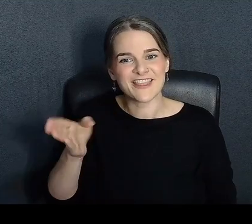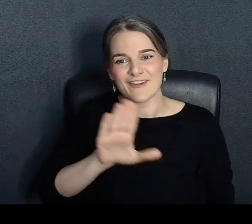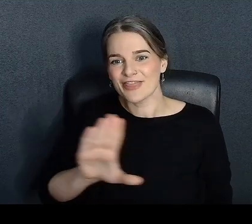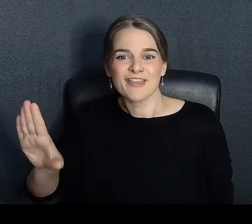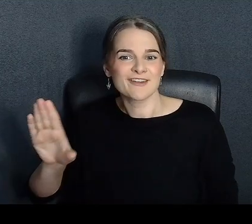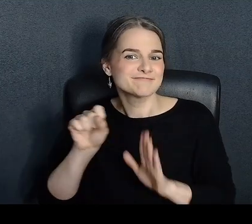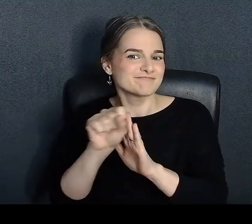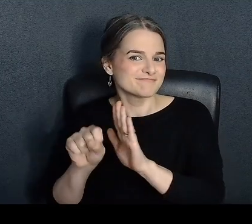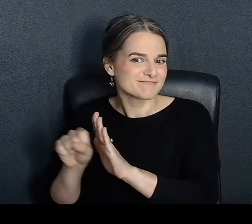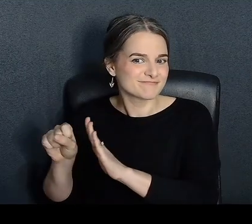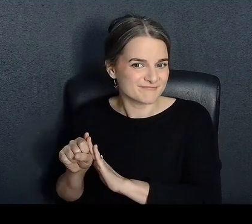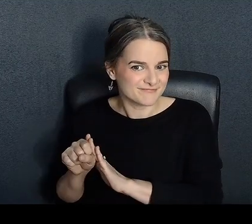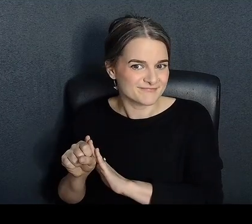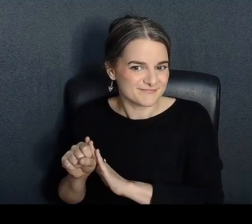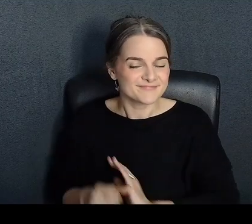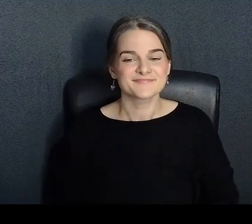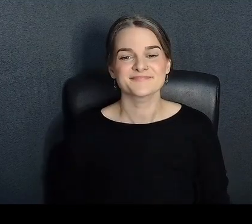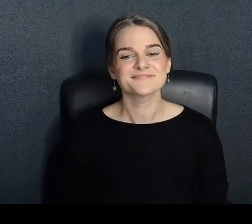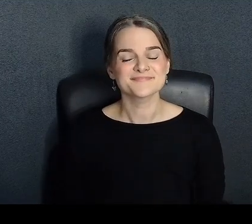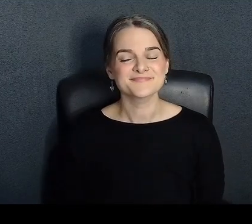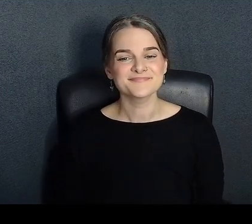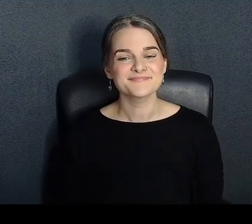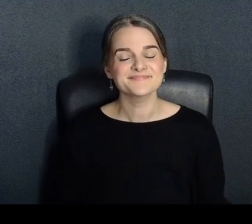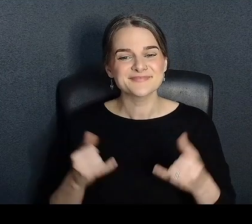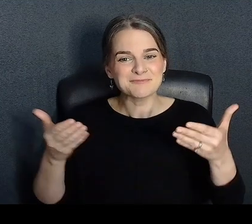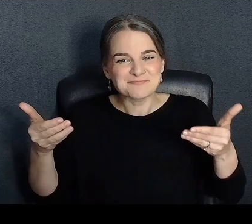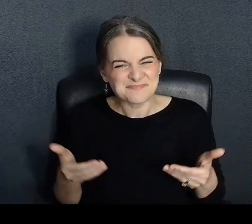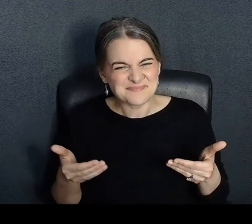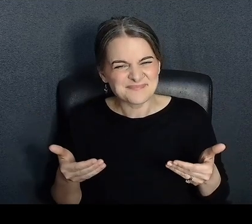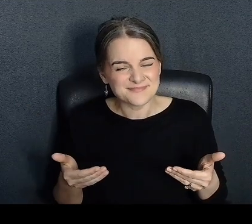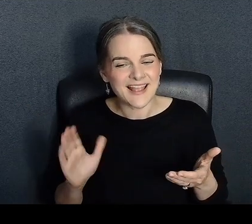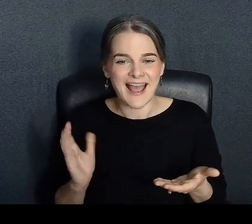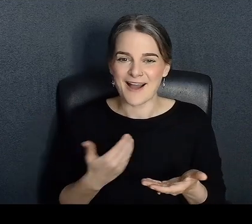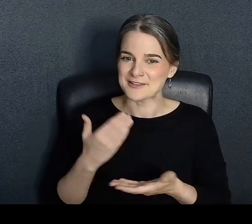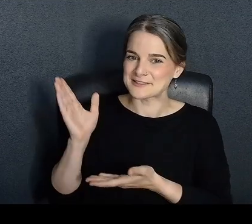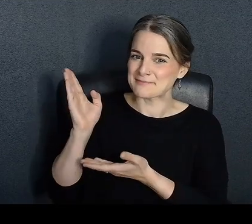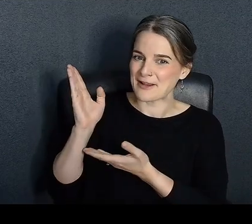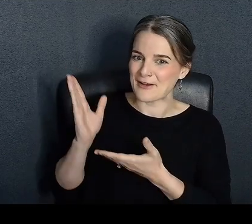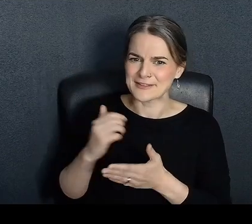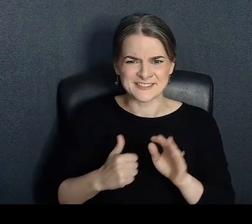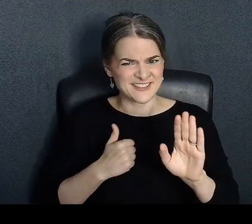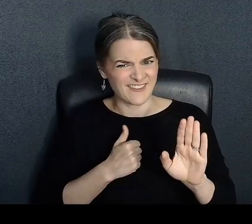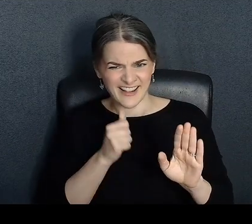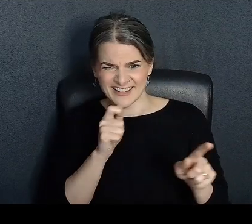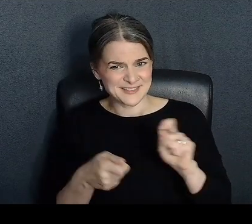OK, now to introduce you to our speaker. I'm sorry, I didn't even switch my slides here. OK.